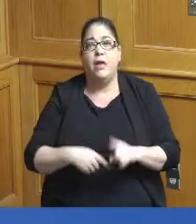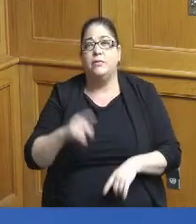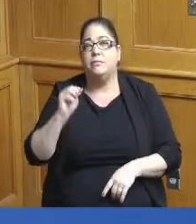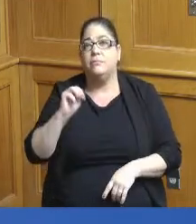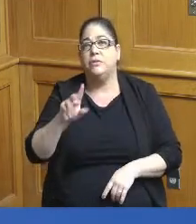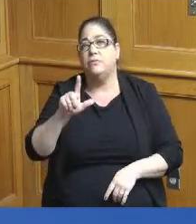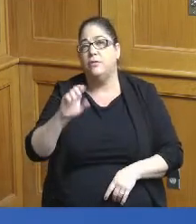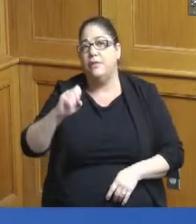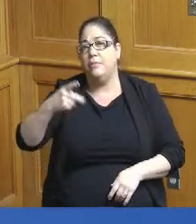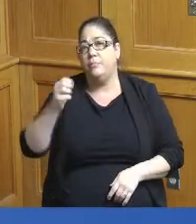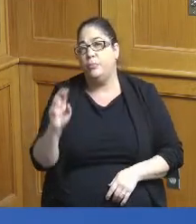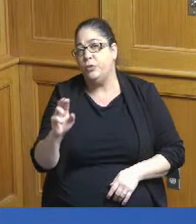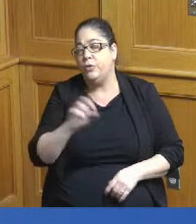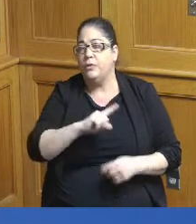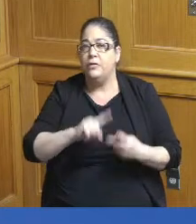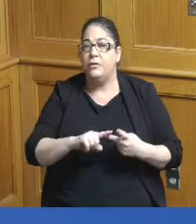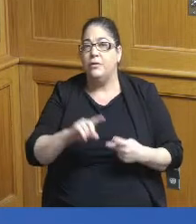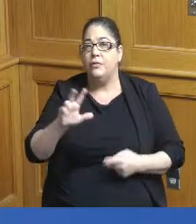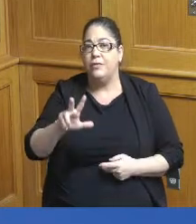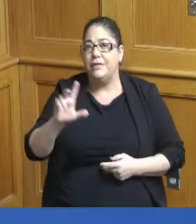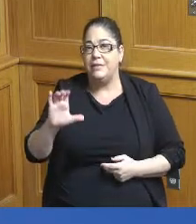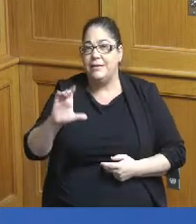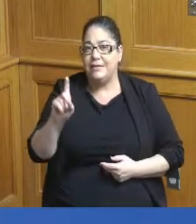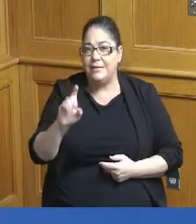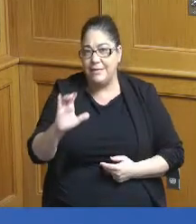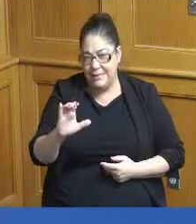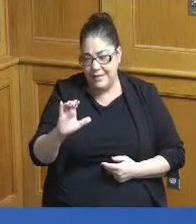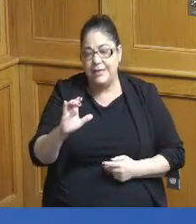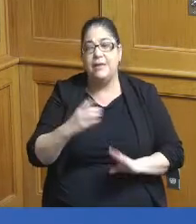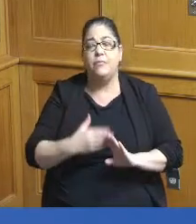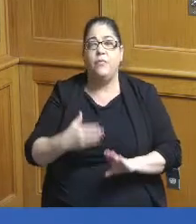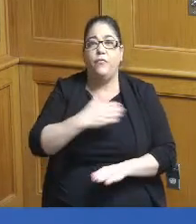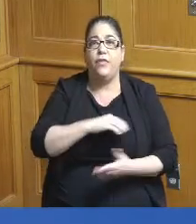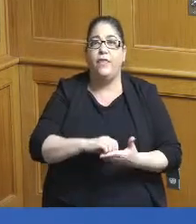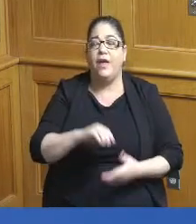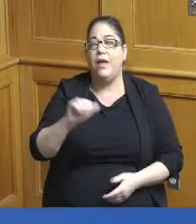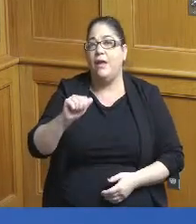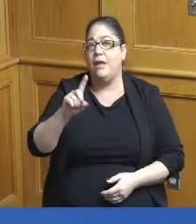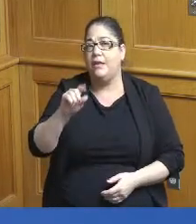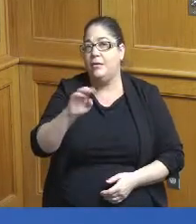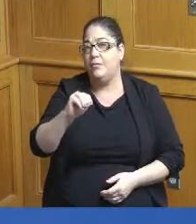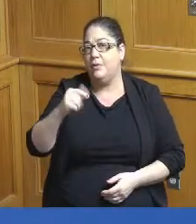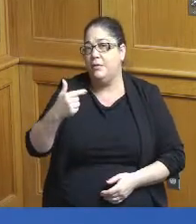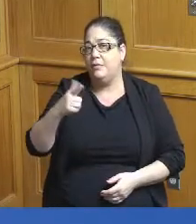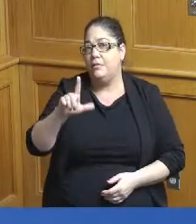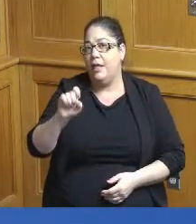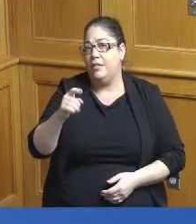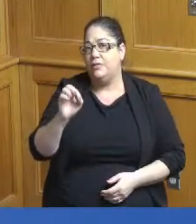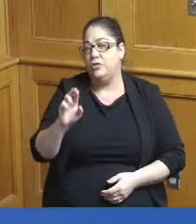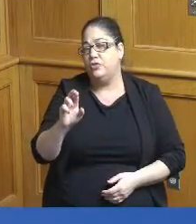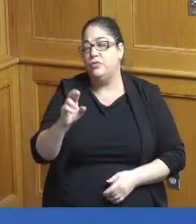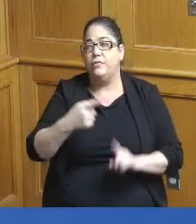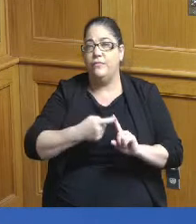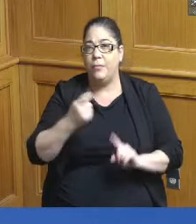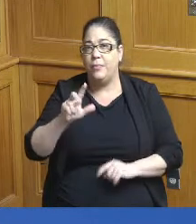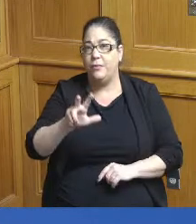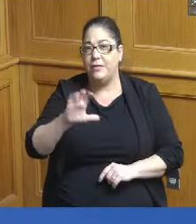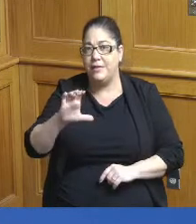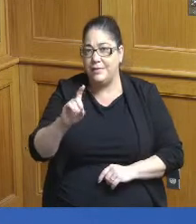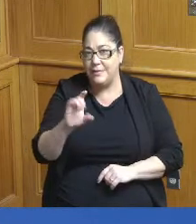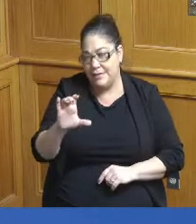from 3CDC and before him Adam Gelter from 3CDC in to provide some updates on the convention